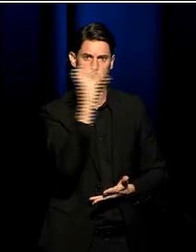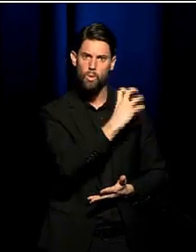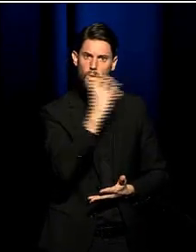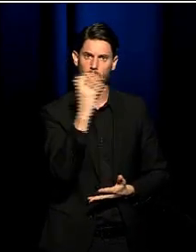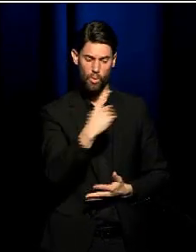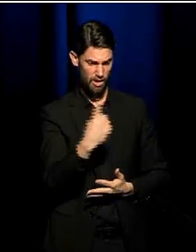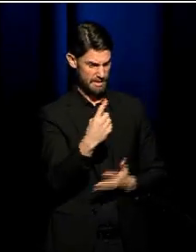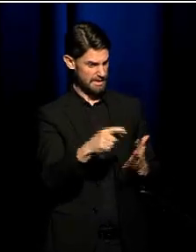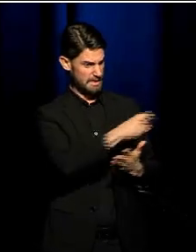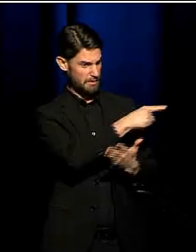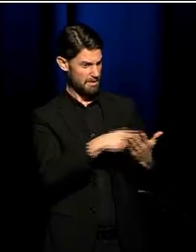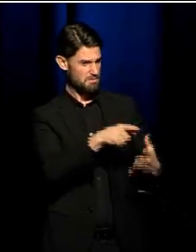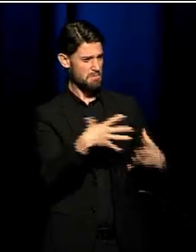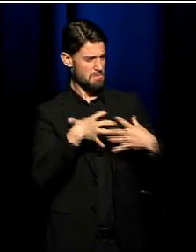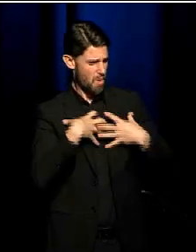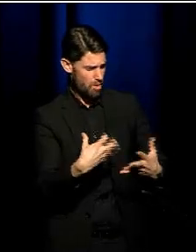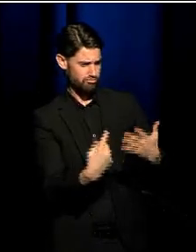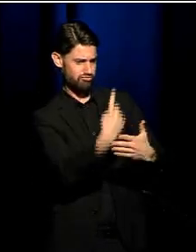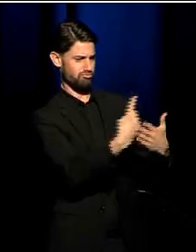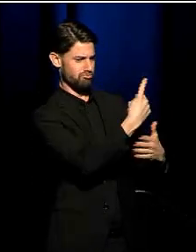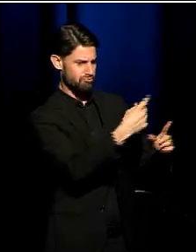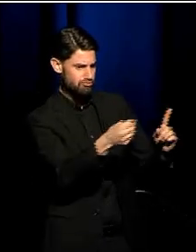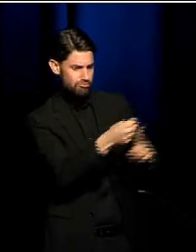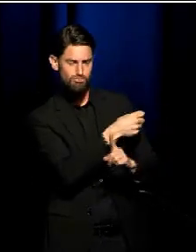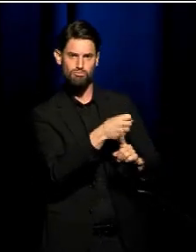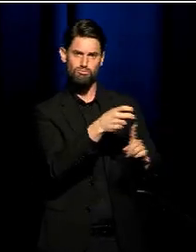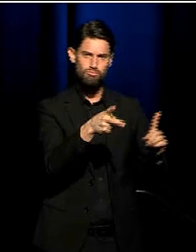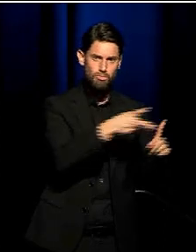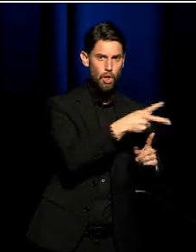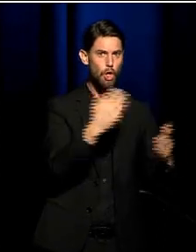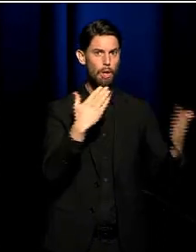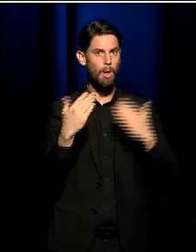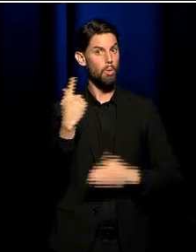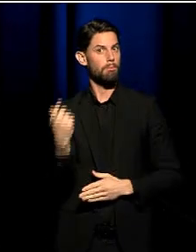disability than others in the community. Compared to people without disability